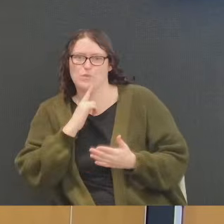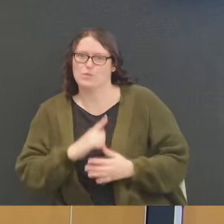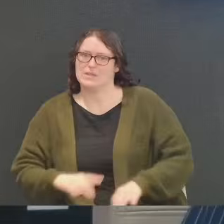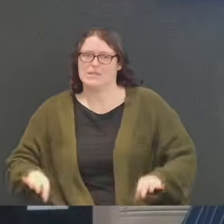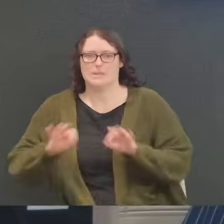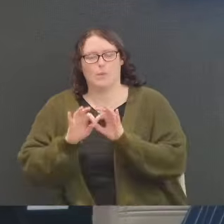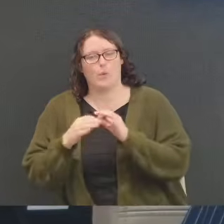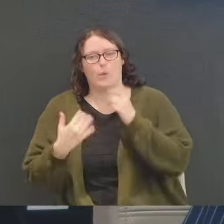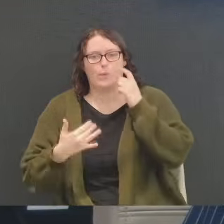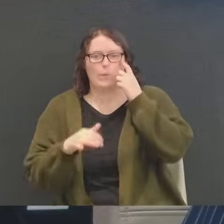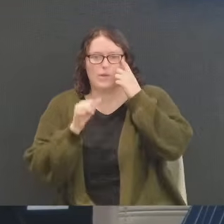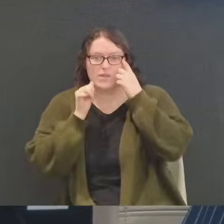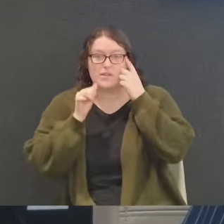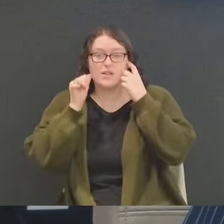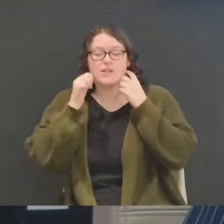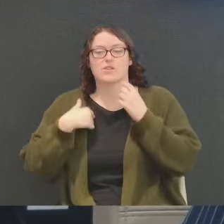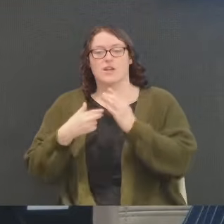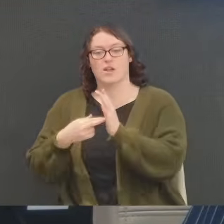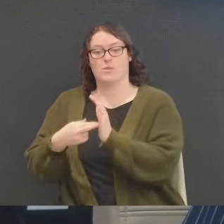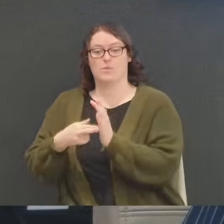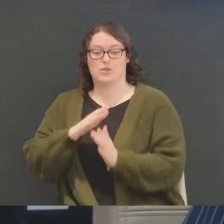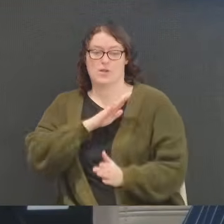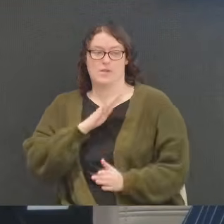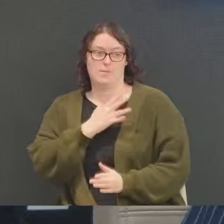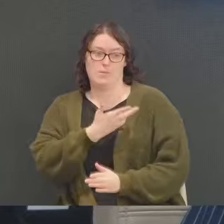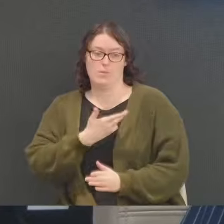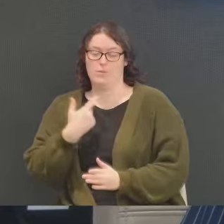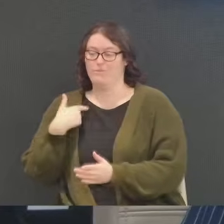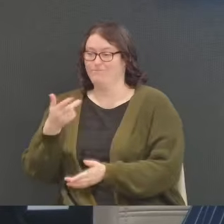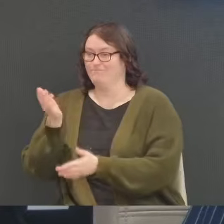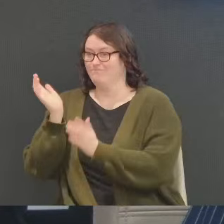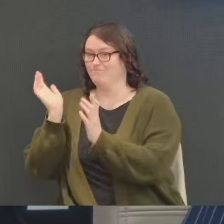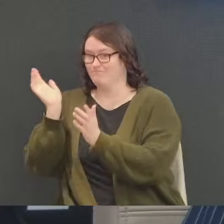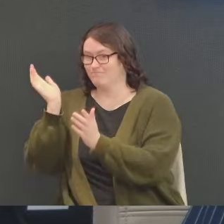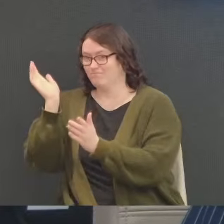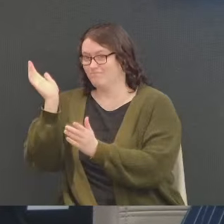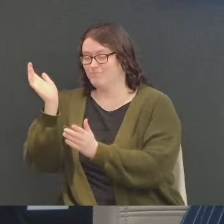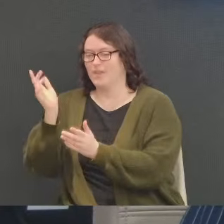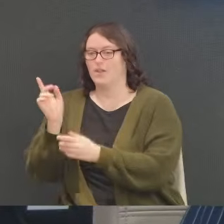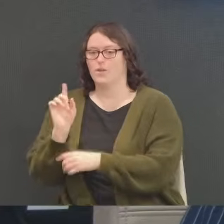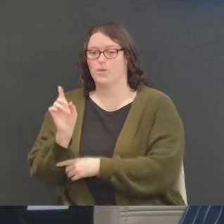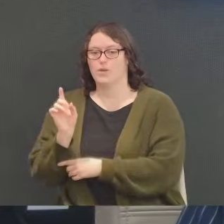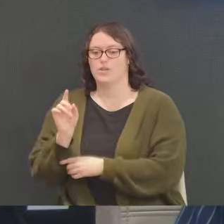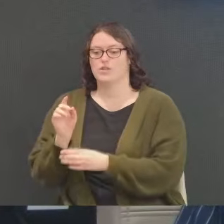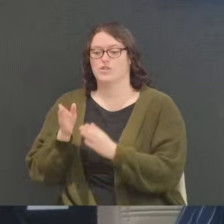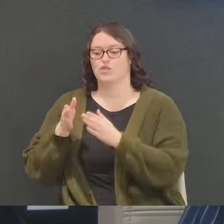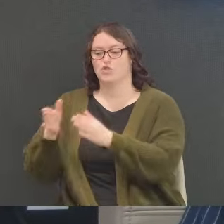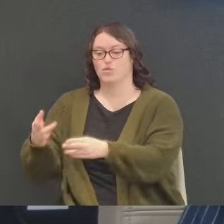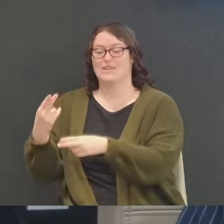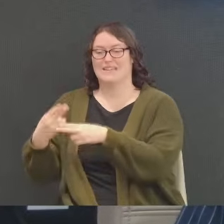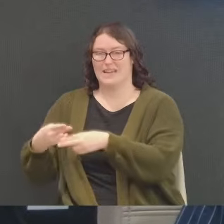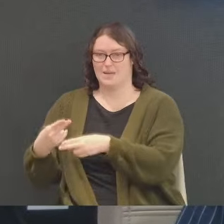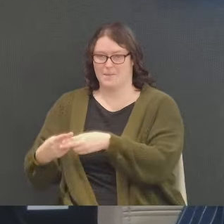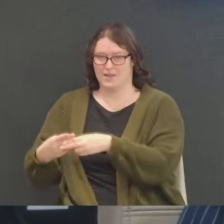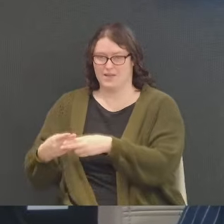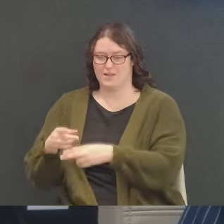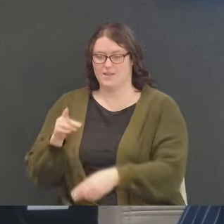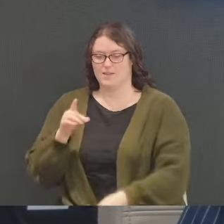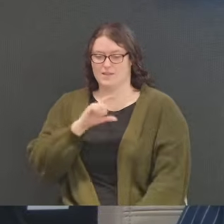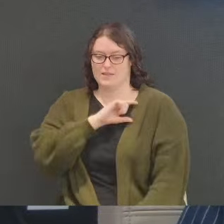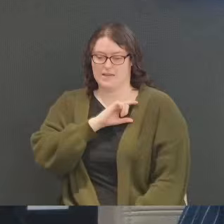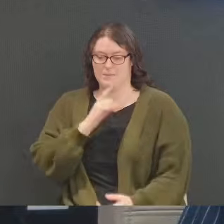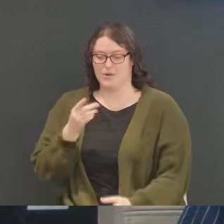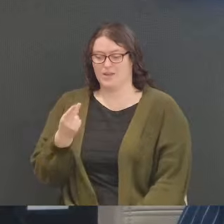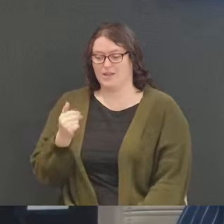yesterday I represented the Board and spoke at u the street naming for deputy deputy Henderson.